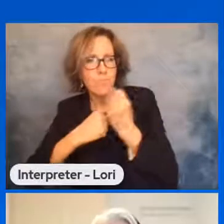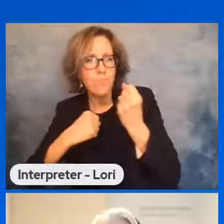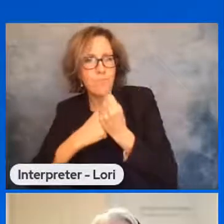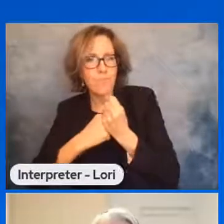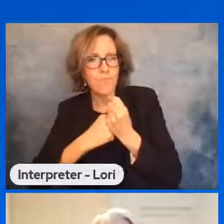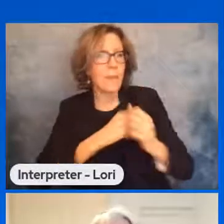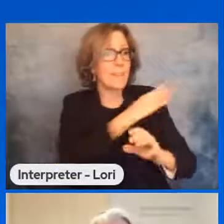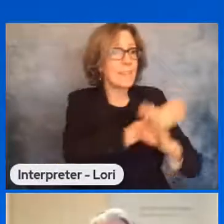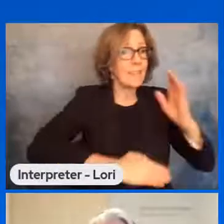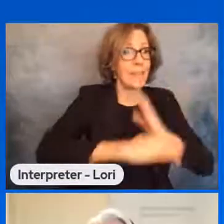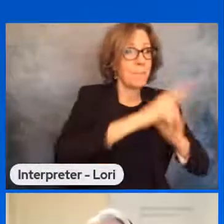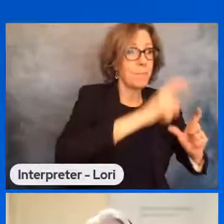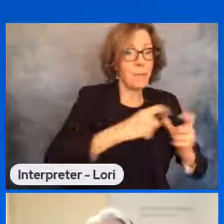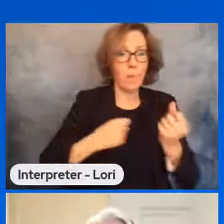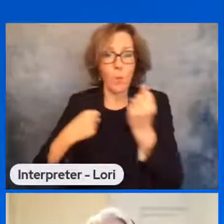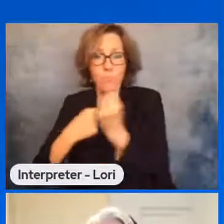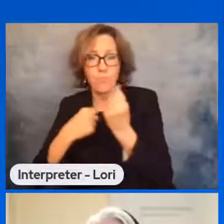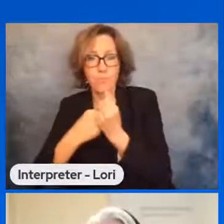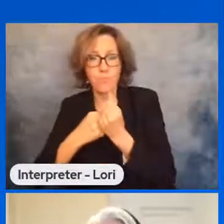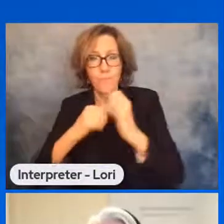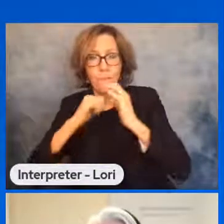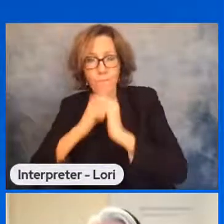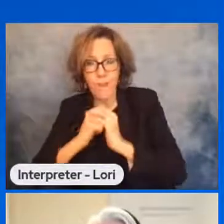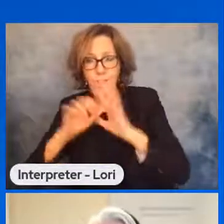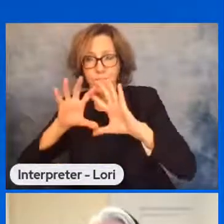and they are directly impacted as well.